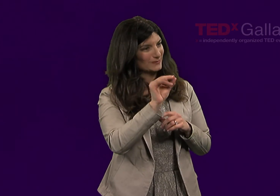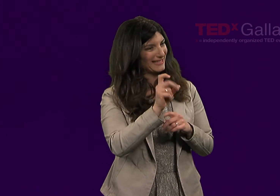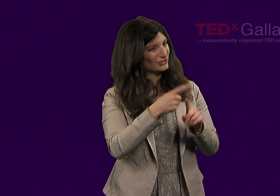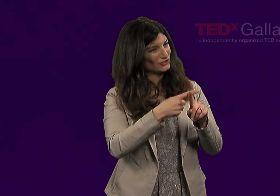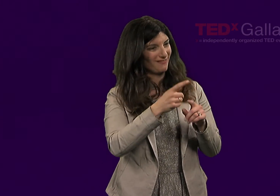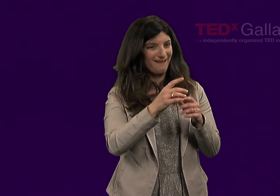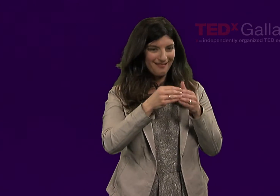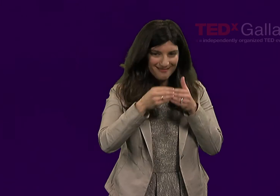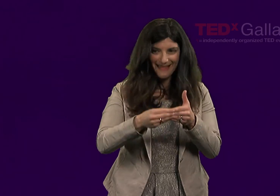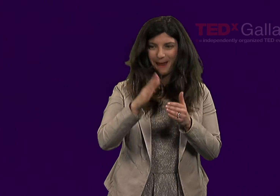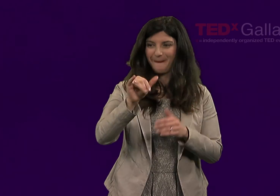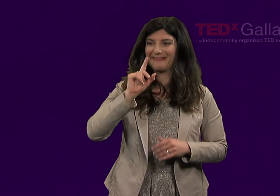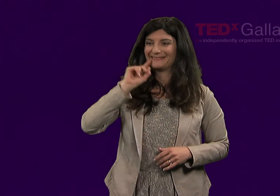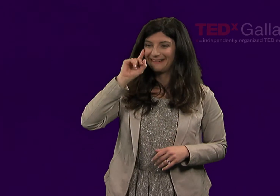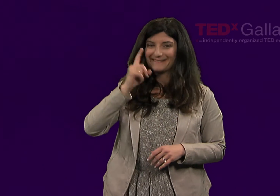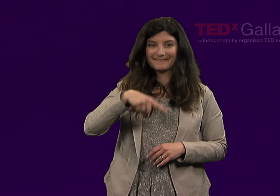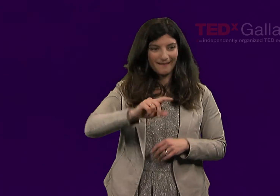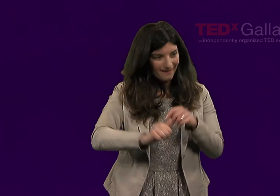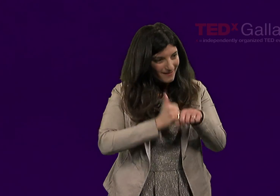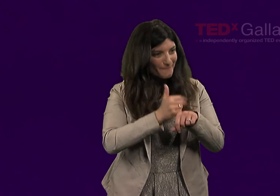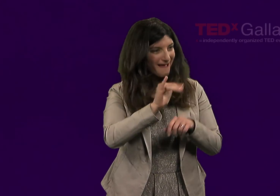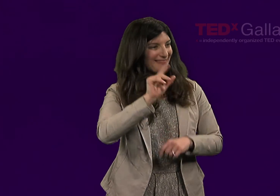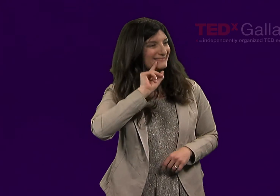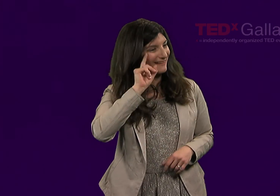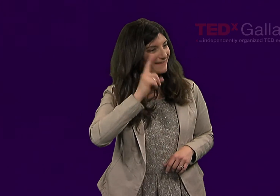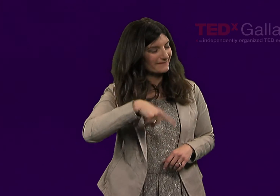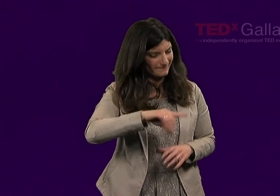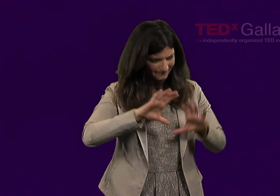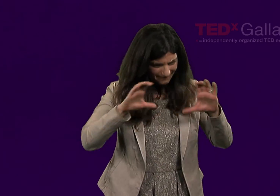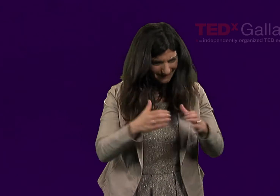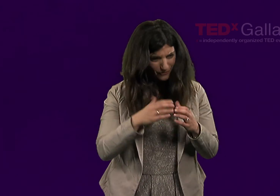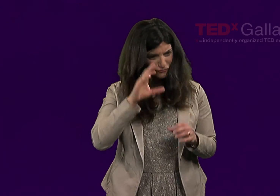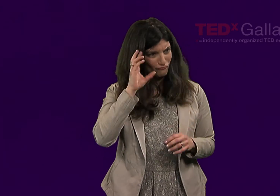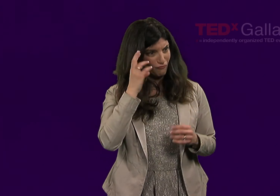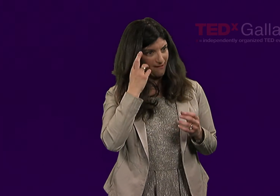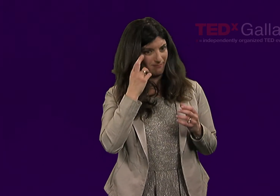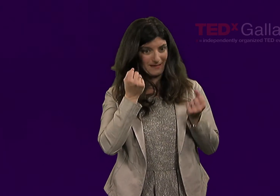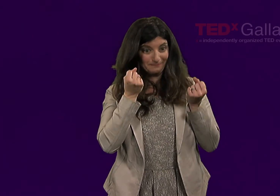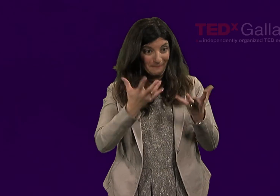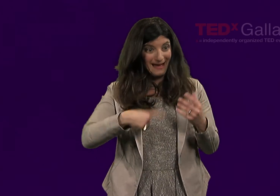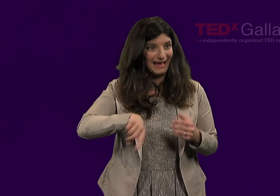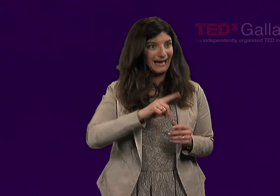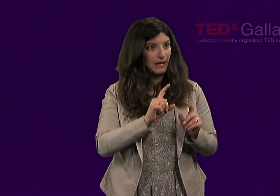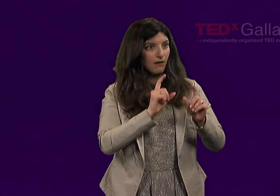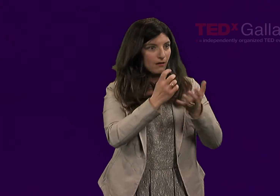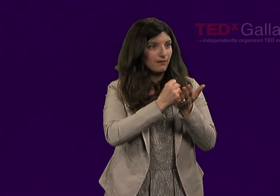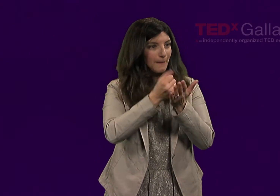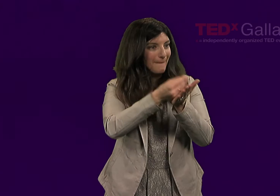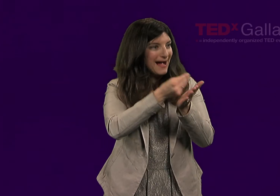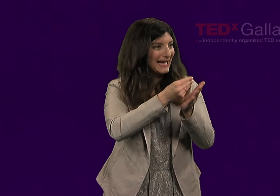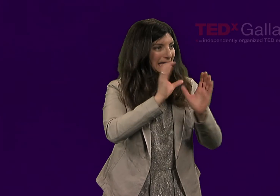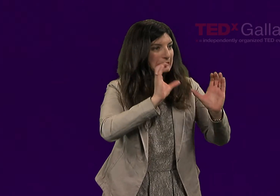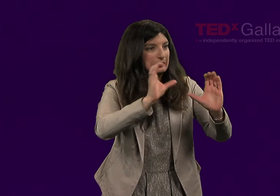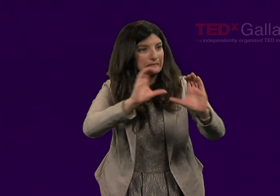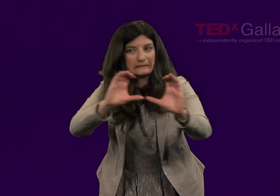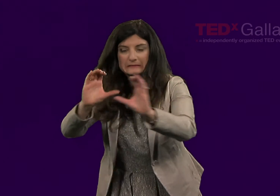The Deafhood Foundation is led by deaf people and established by deaf people. It was realized that lots of money was going to be needed